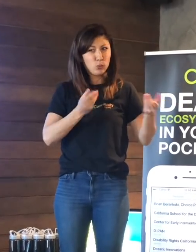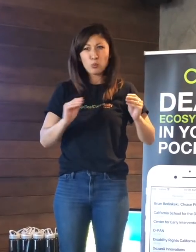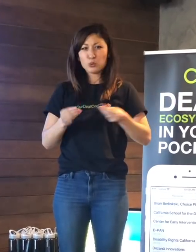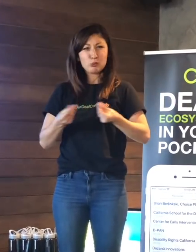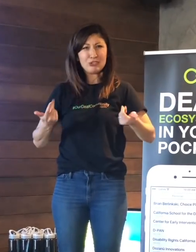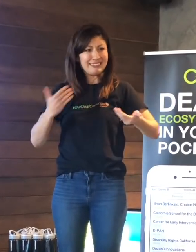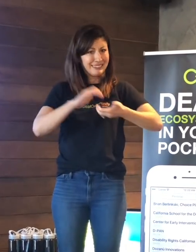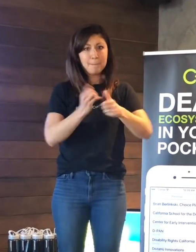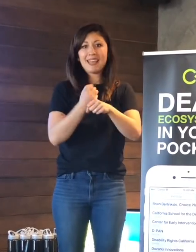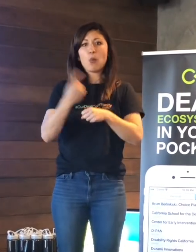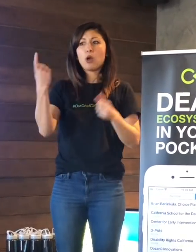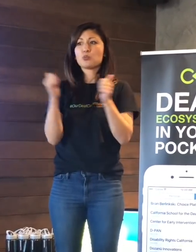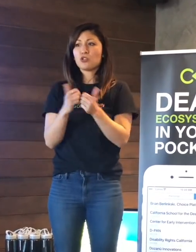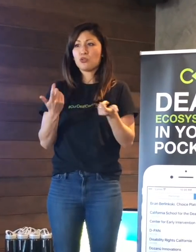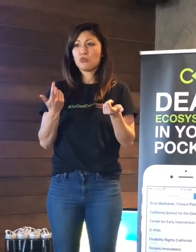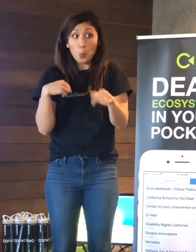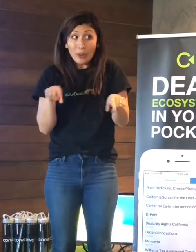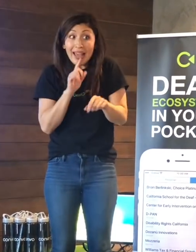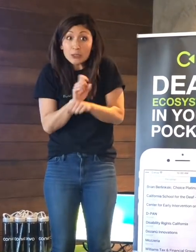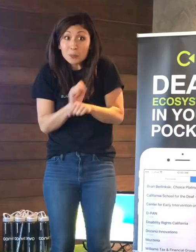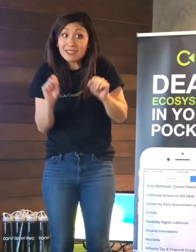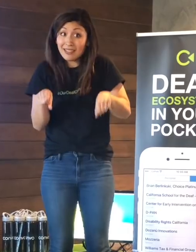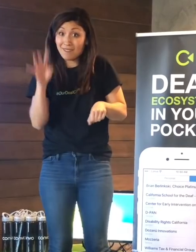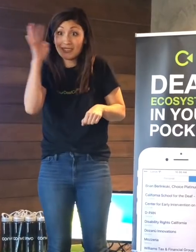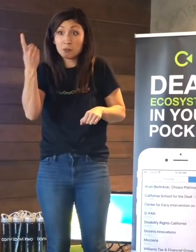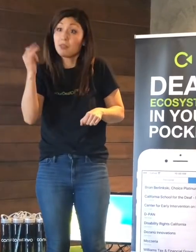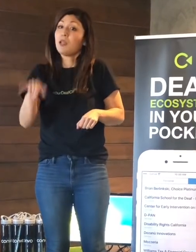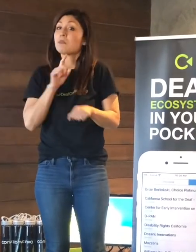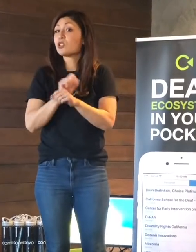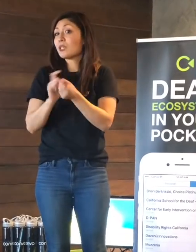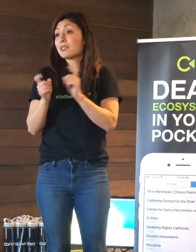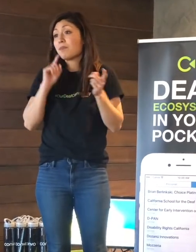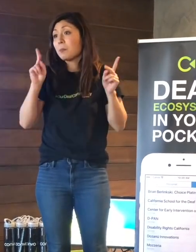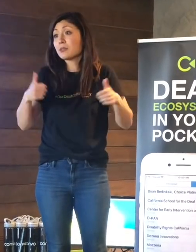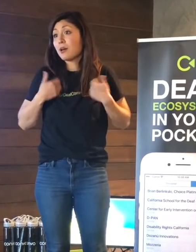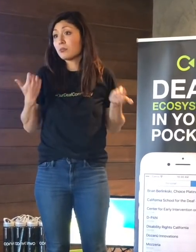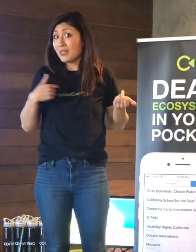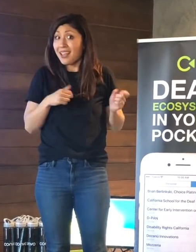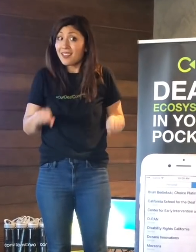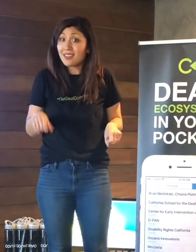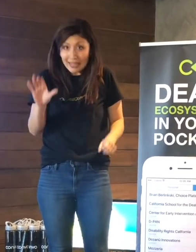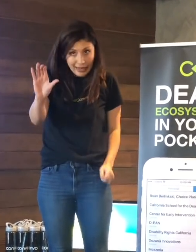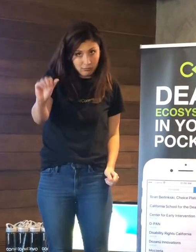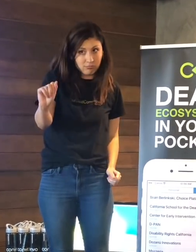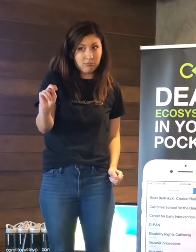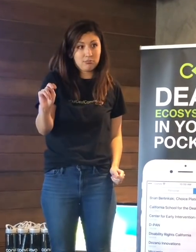Because there was no solution at the time, we decided to make one together. We actually can invent something that changes Deaf people's lives. We can. It is possible.